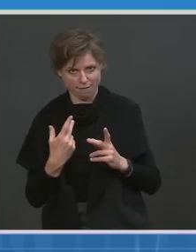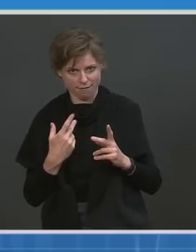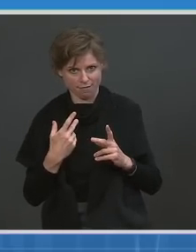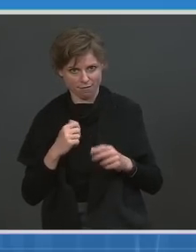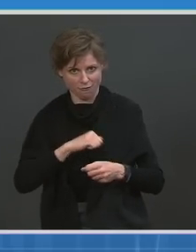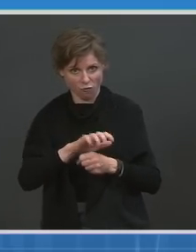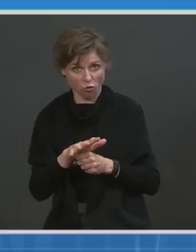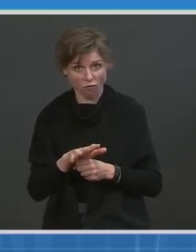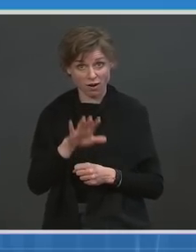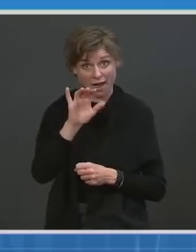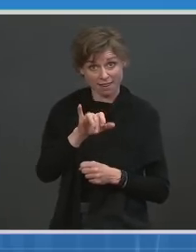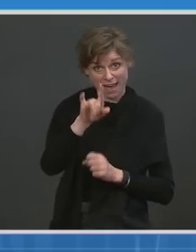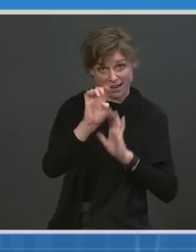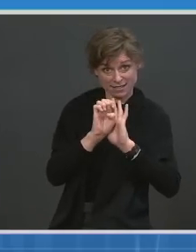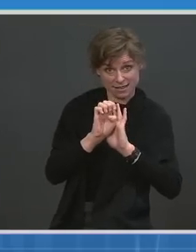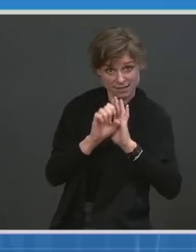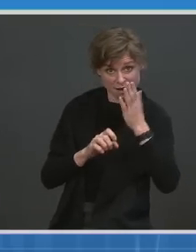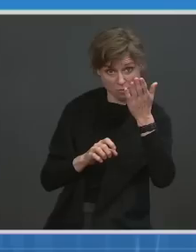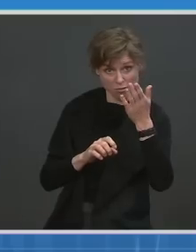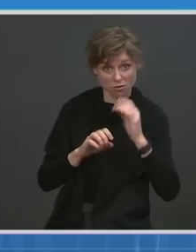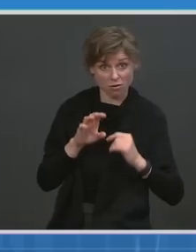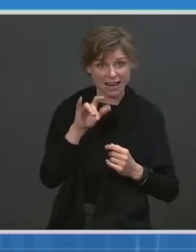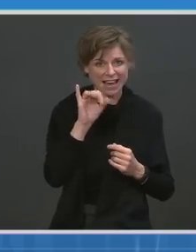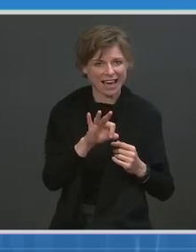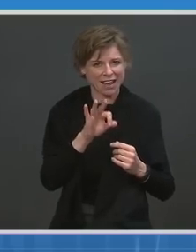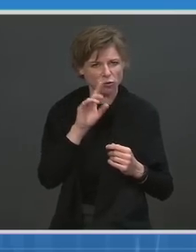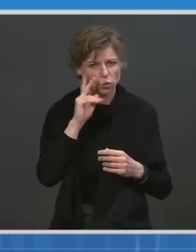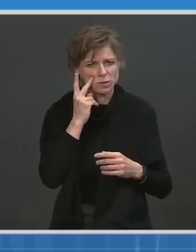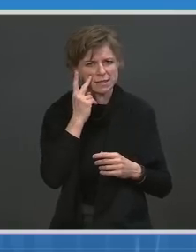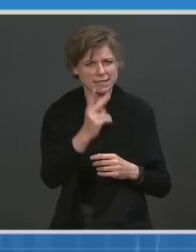If you look at the daily confirmed cases in certain